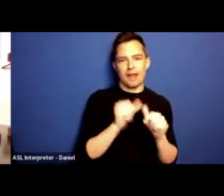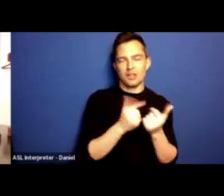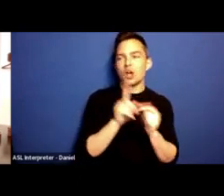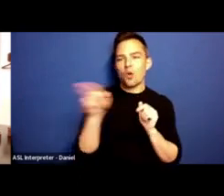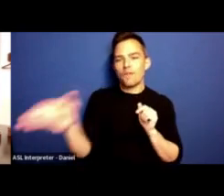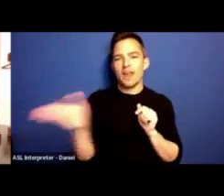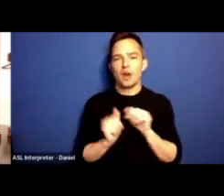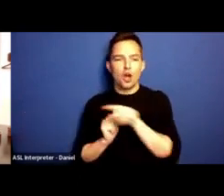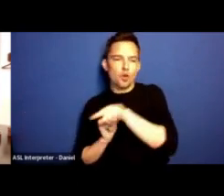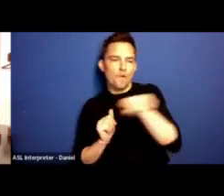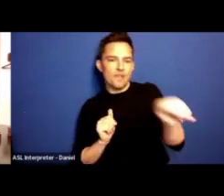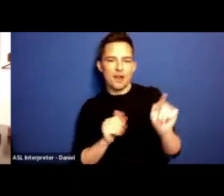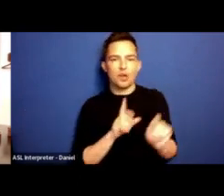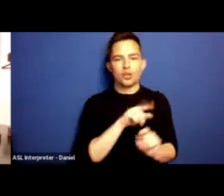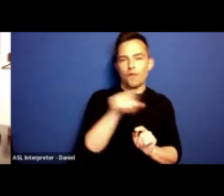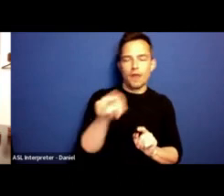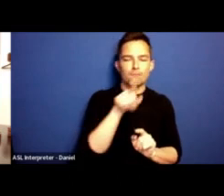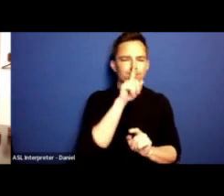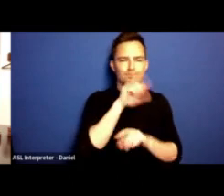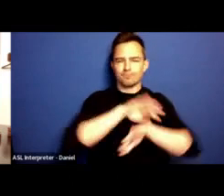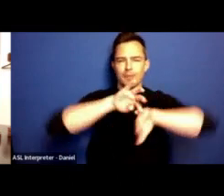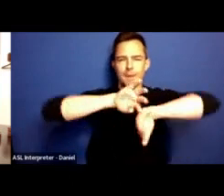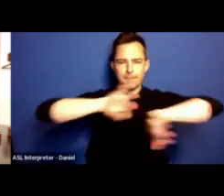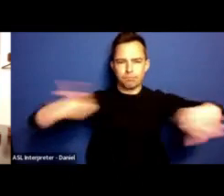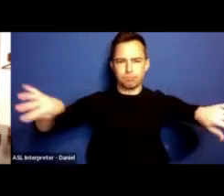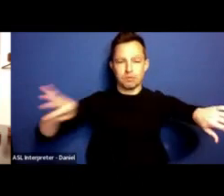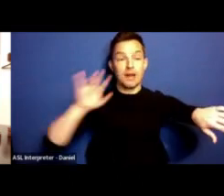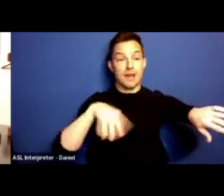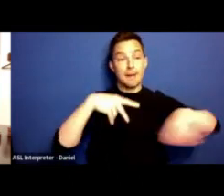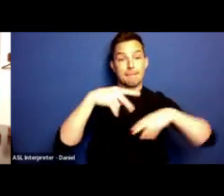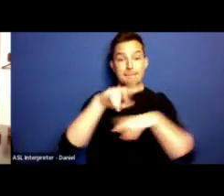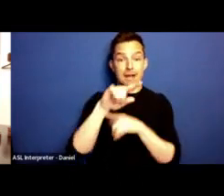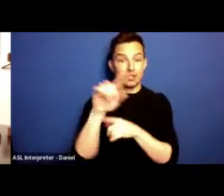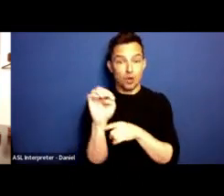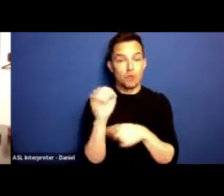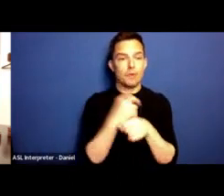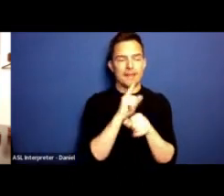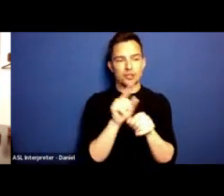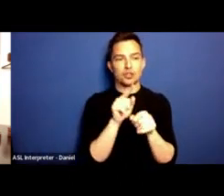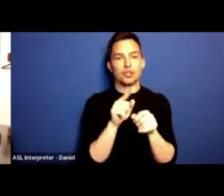have to go there. So we took this puzzle, and we are working to ensure that there are no